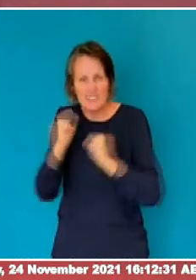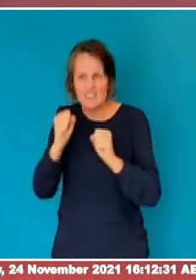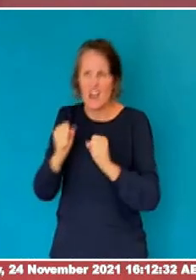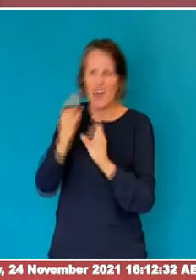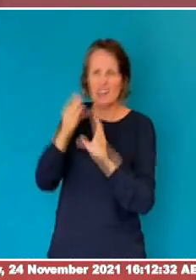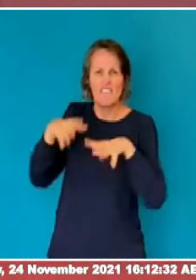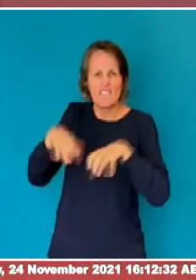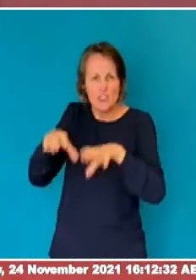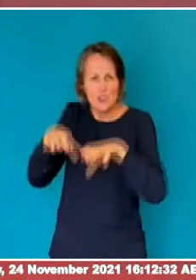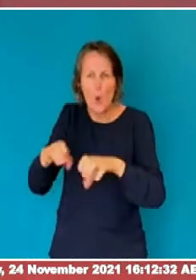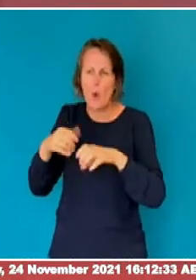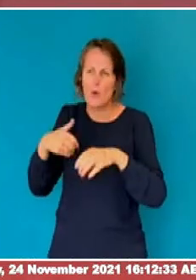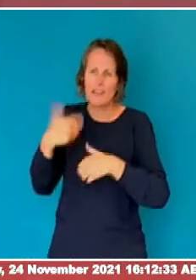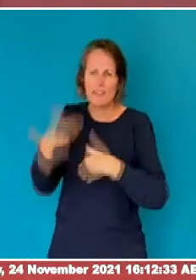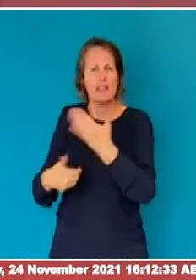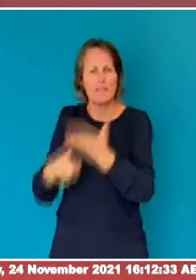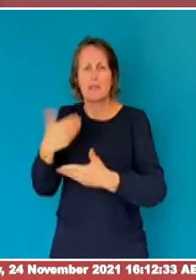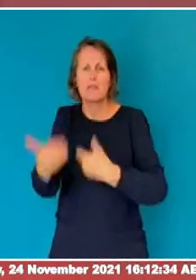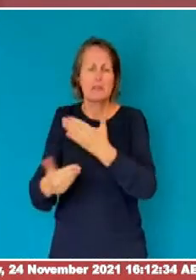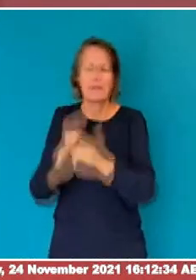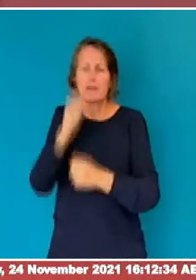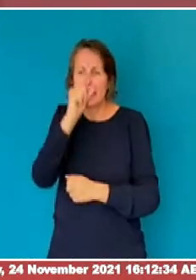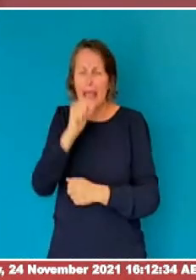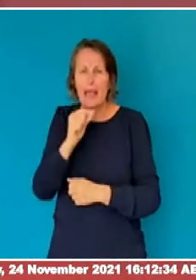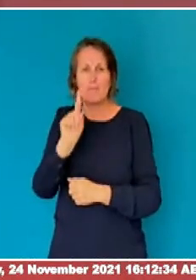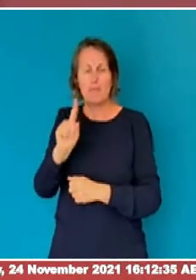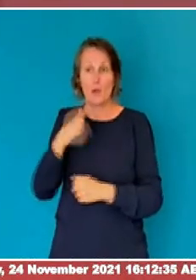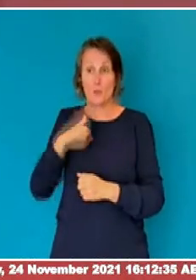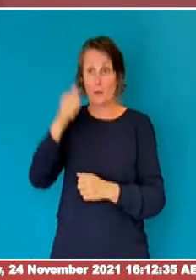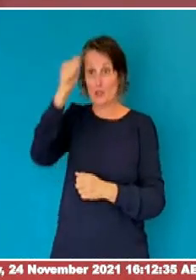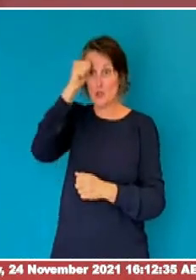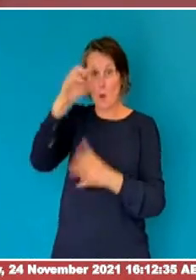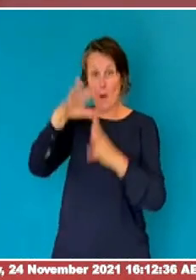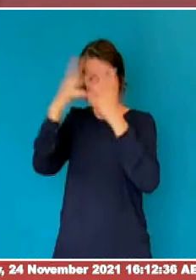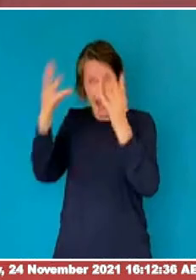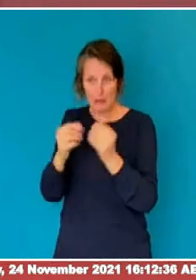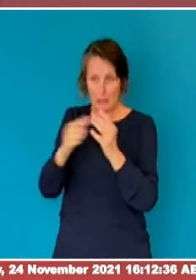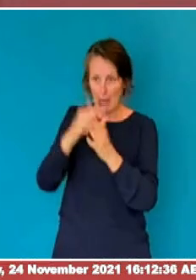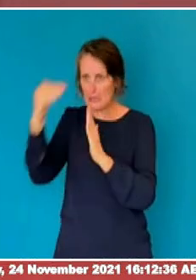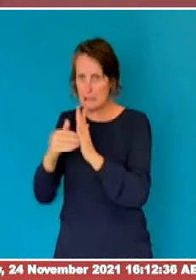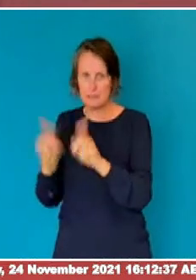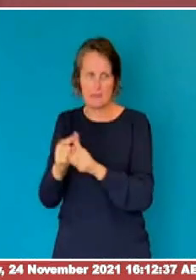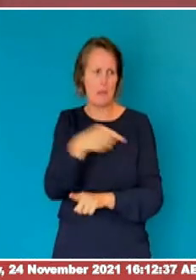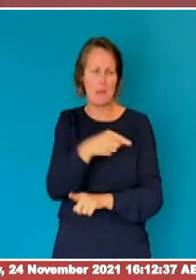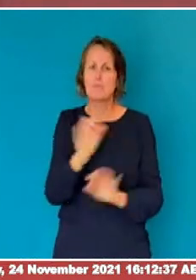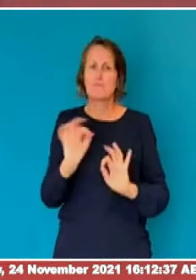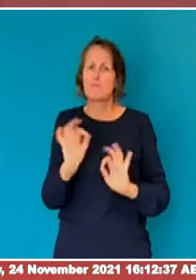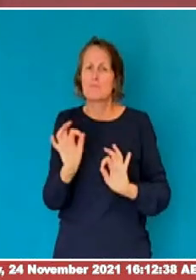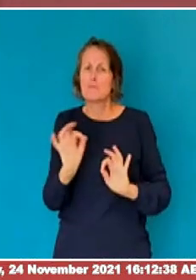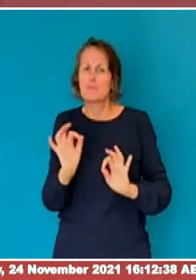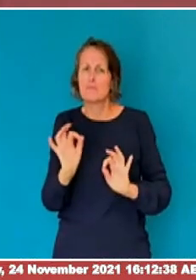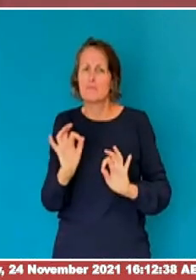lots of support but we don't have the level of detail in the actual injuries.